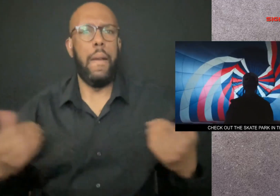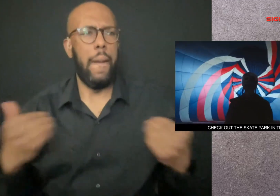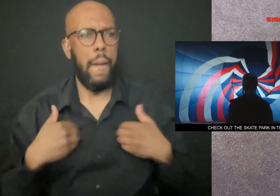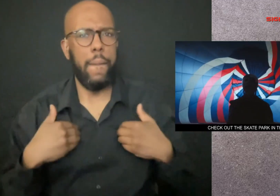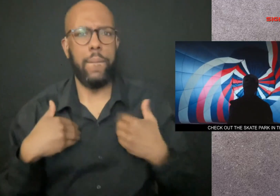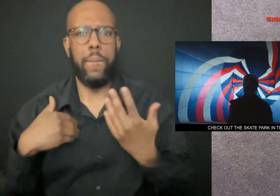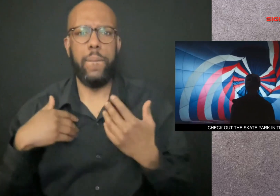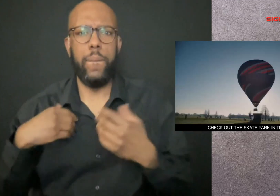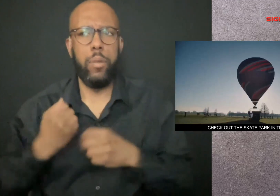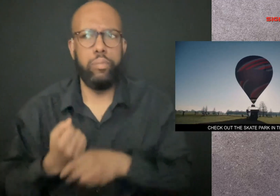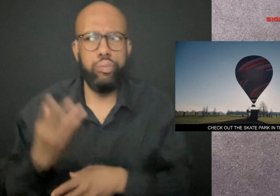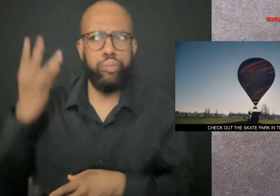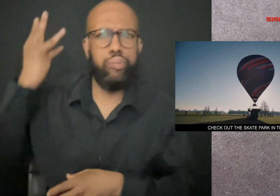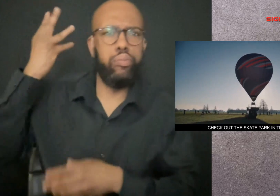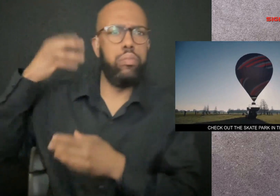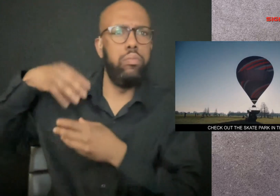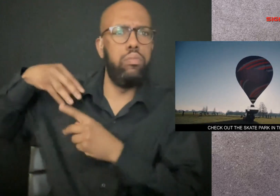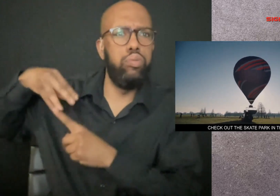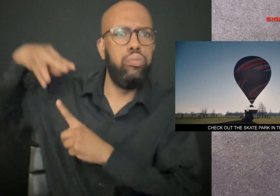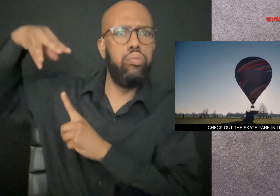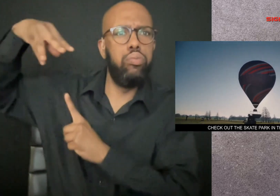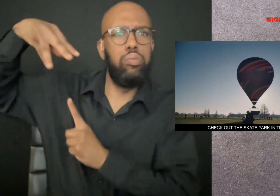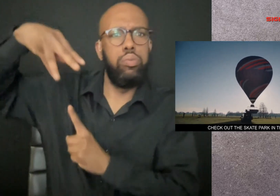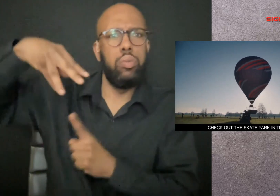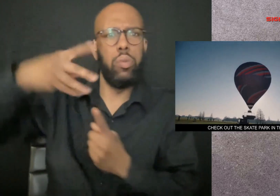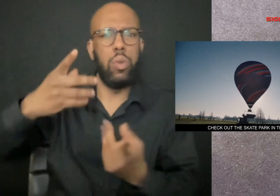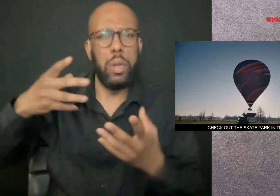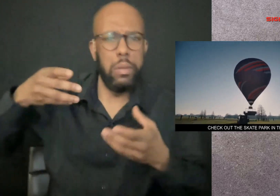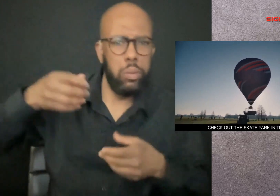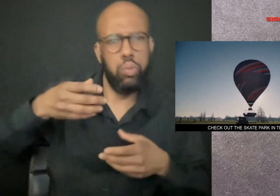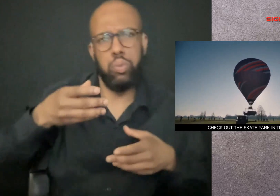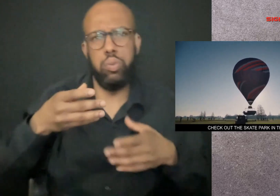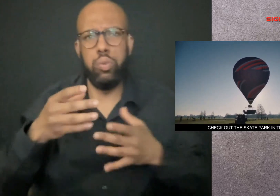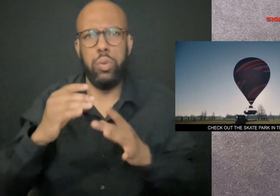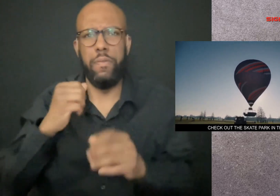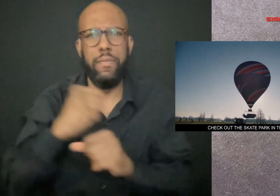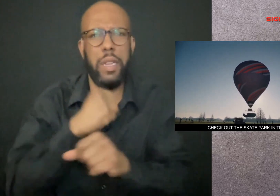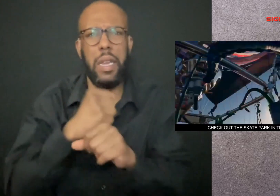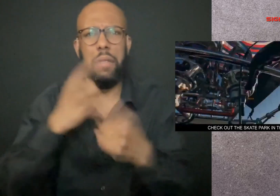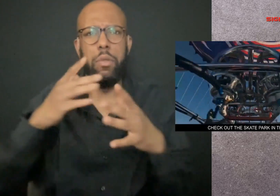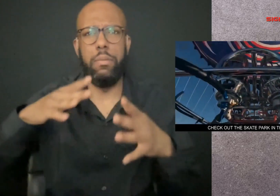riding in the world first floating skate park